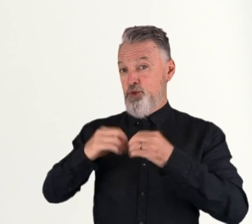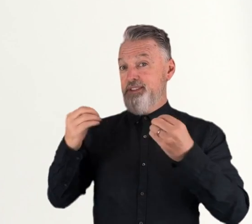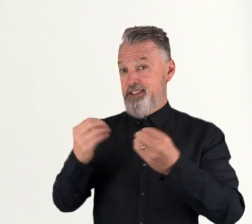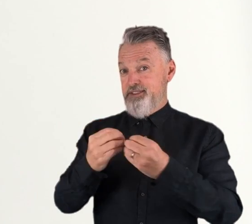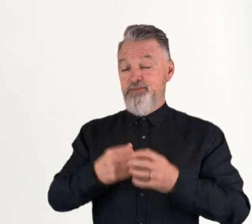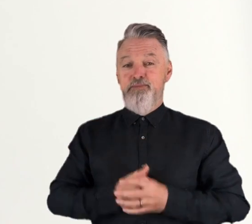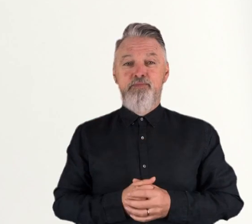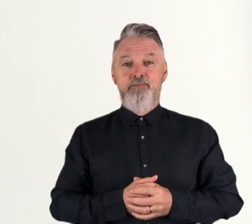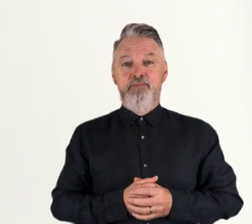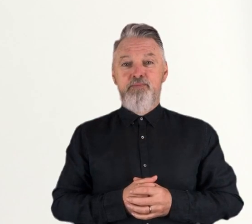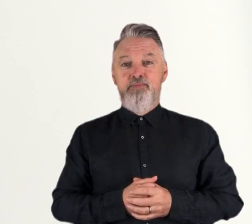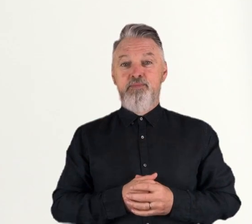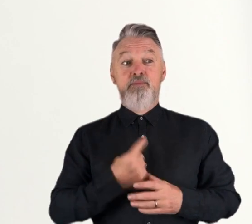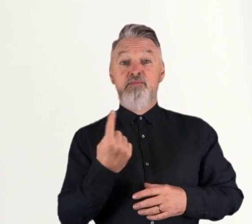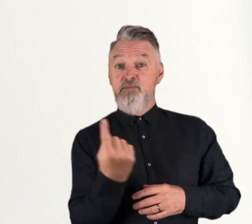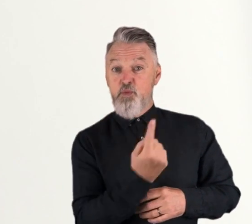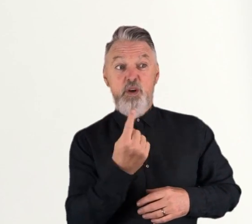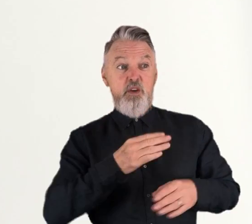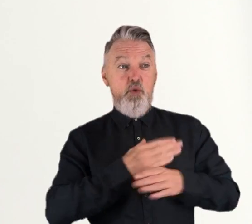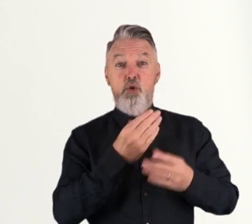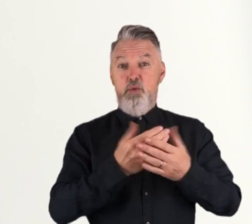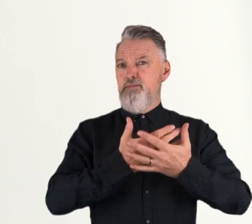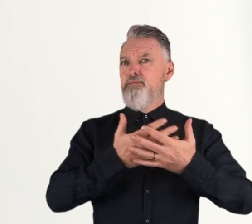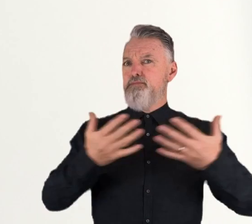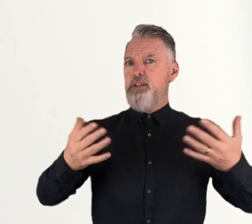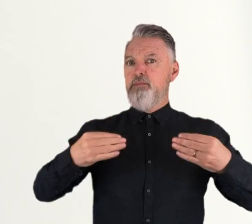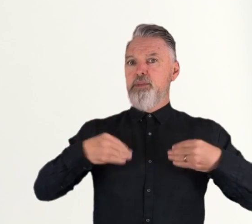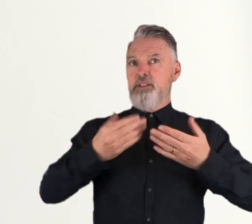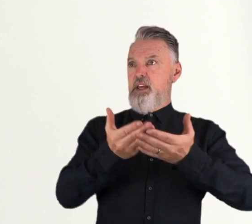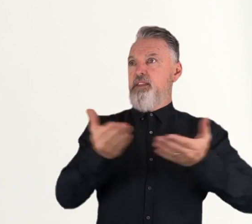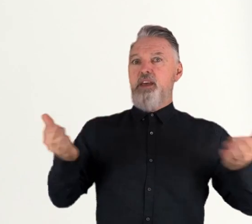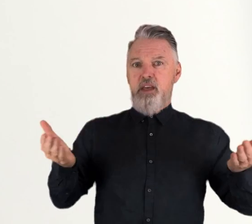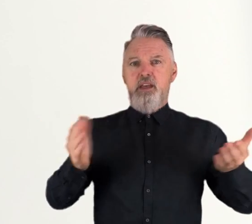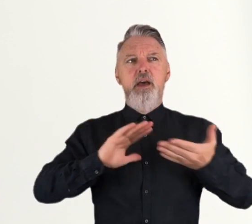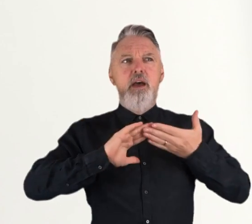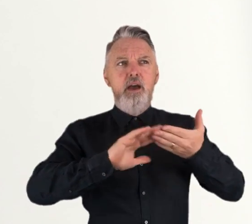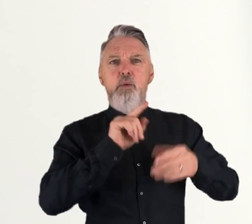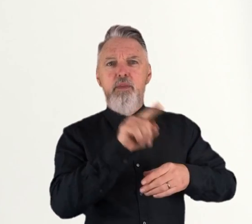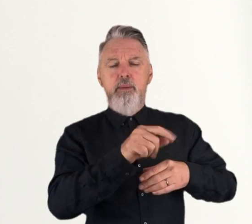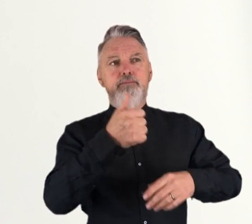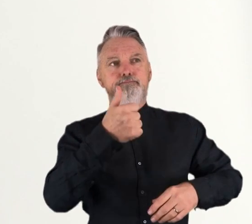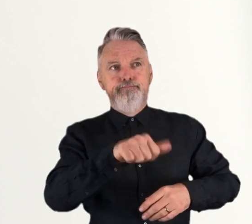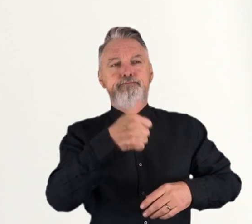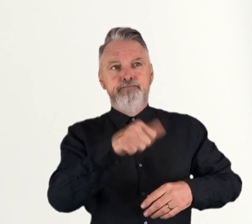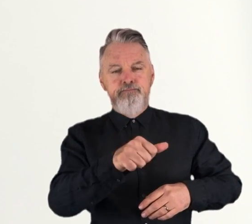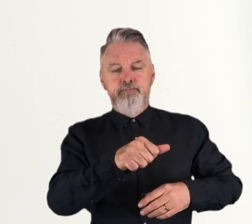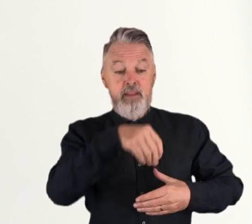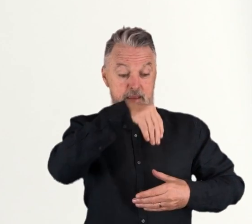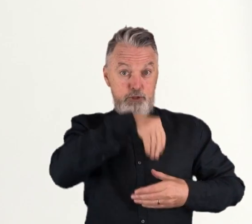We've collaborated with some of Australia's leading brands and media outlets to help them re-imagine what their internal practices look like